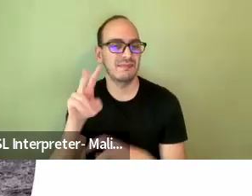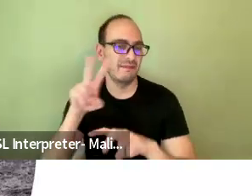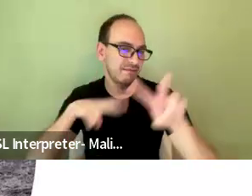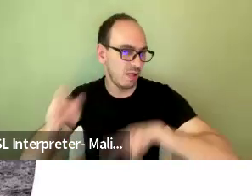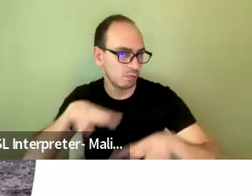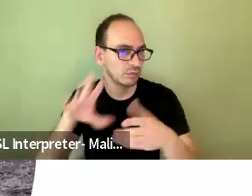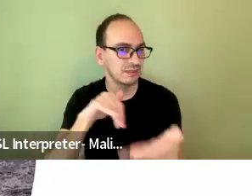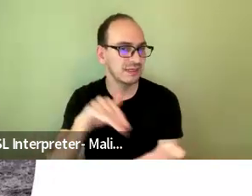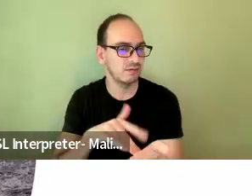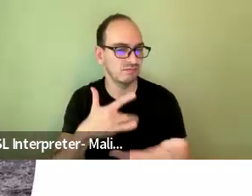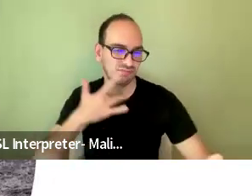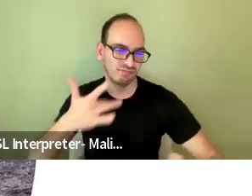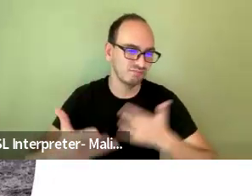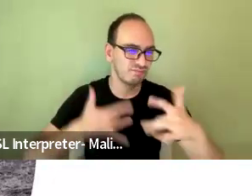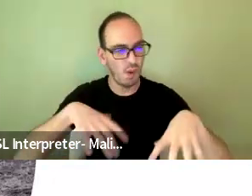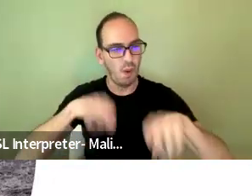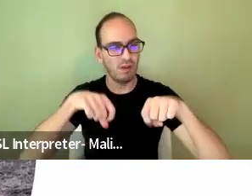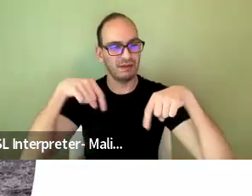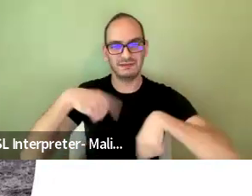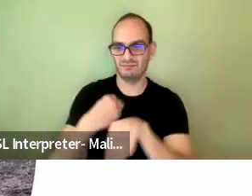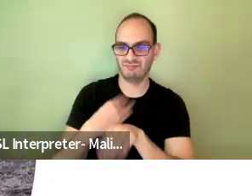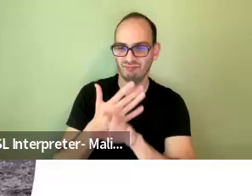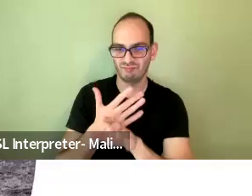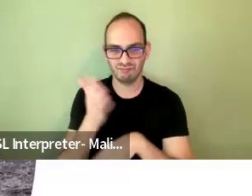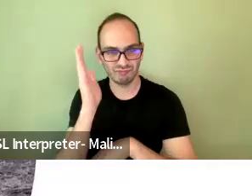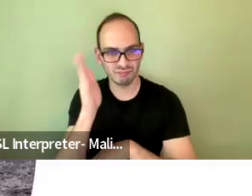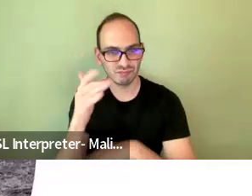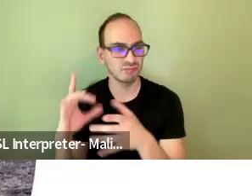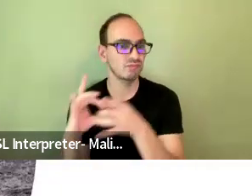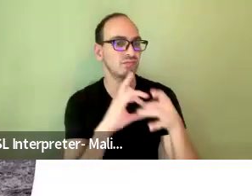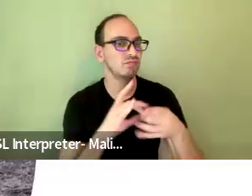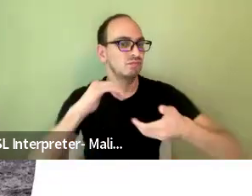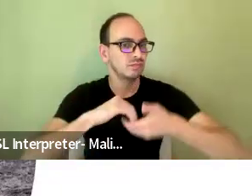Very excited to be hosting this webinar today and in coordination with MN Associates.